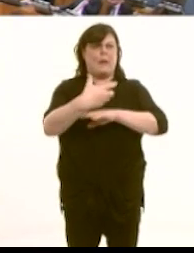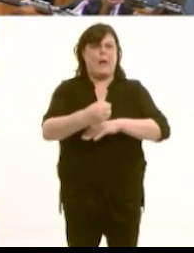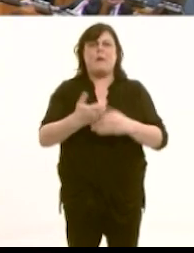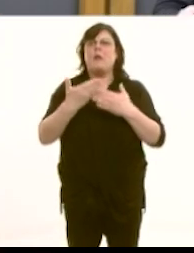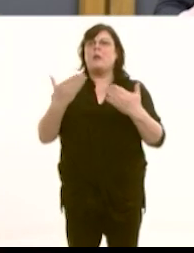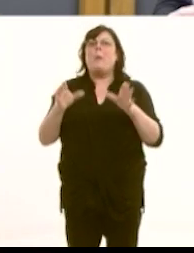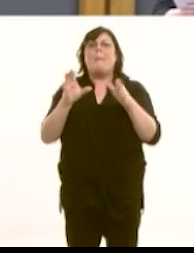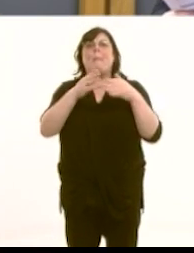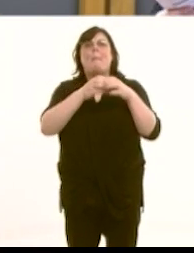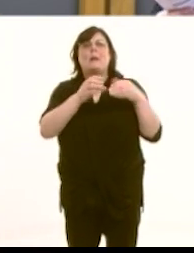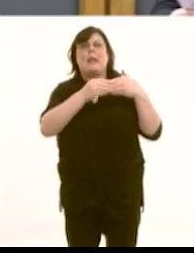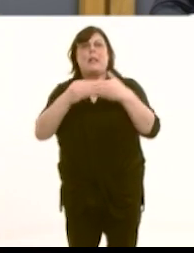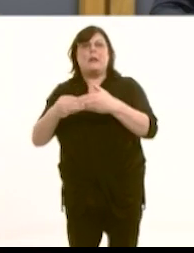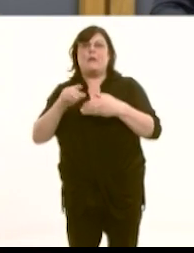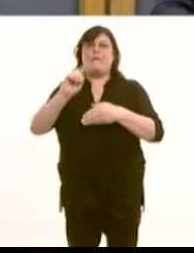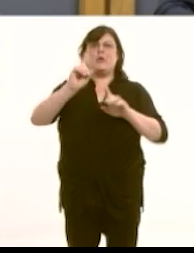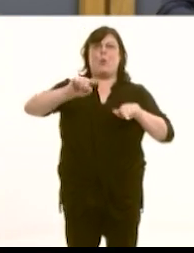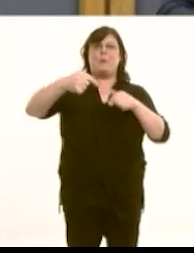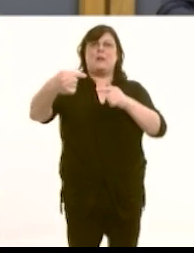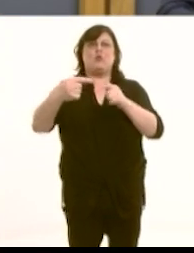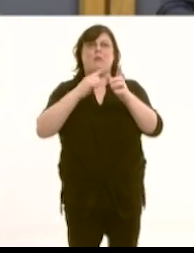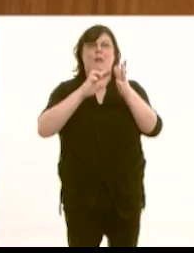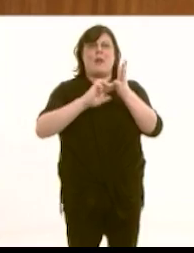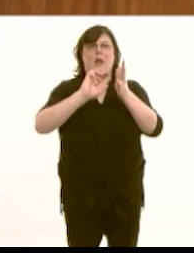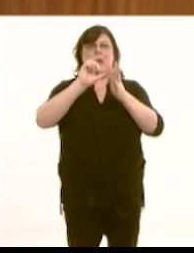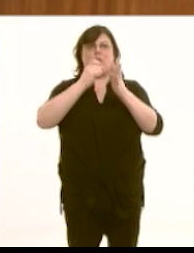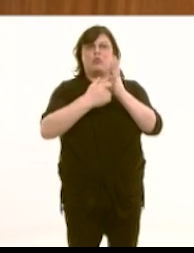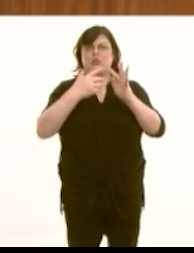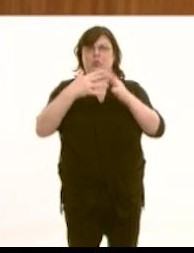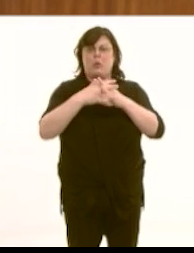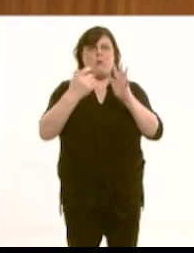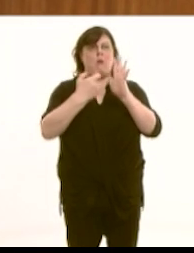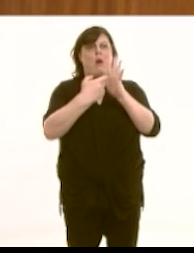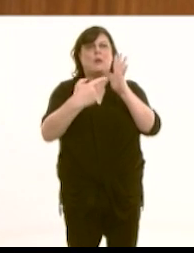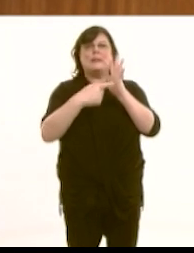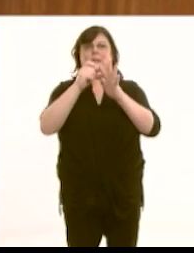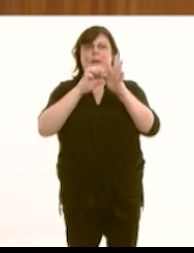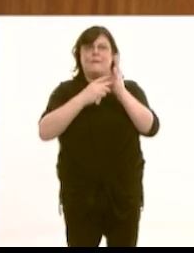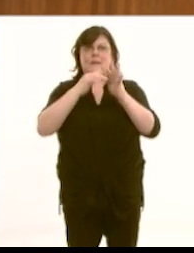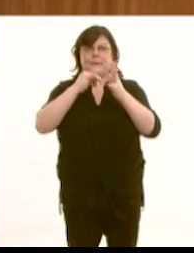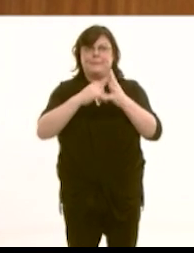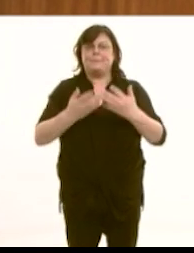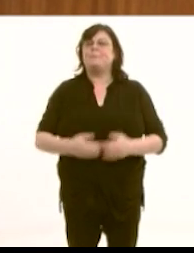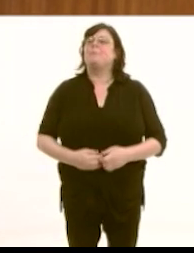First this afternoon is the leader of the opposition, Andrew R.T. Davies. Andrew R.T.